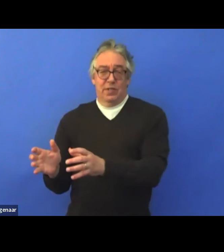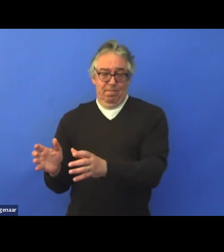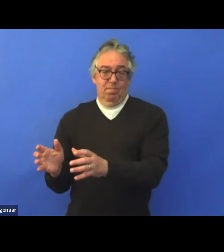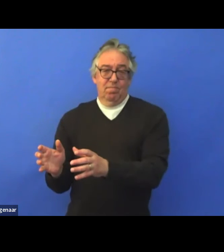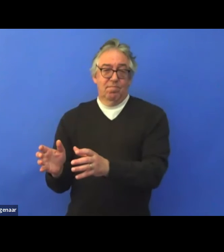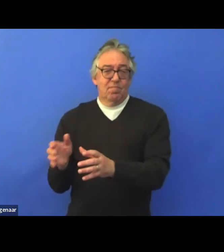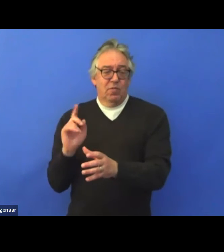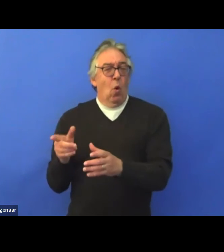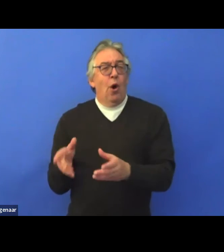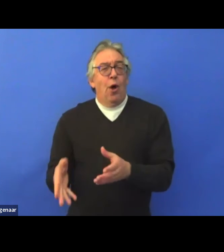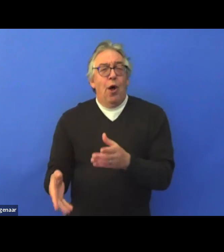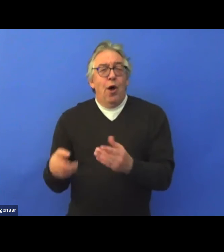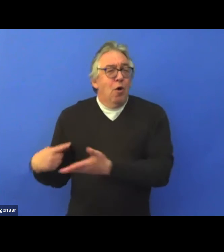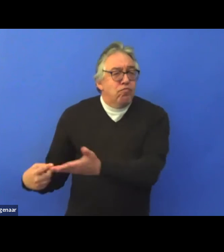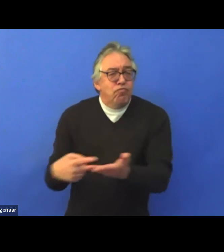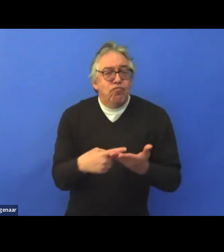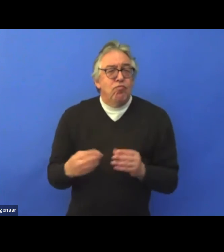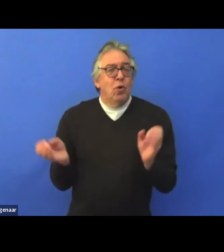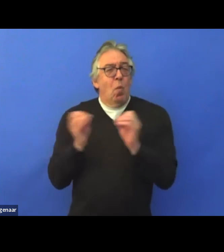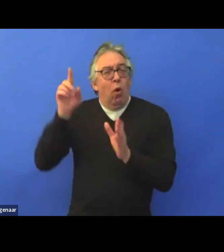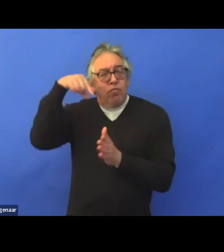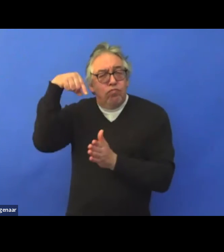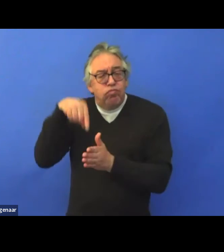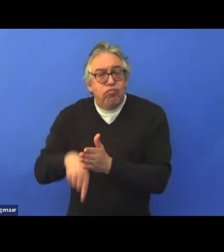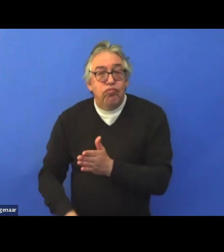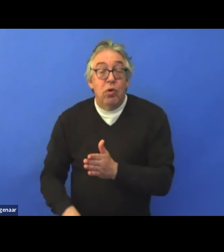I want to invite you all to take a brief three-minute break